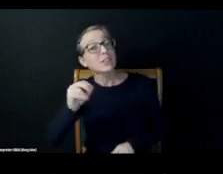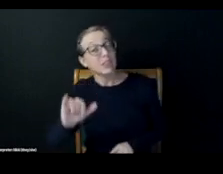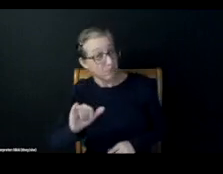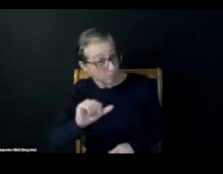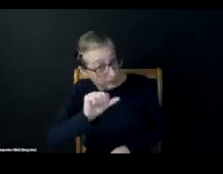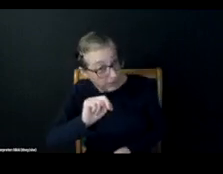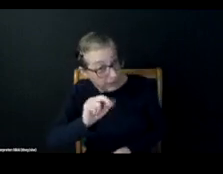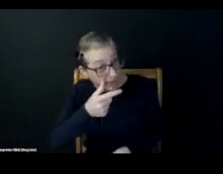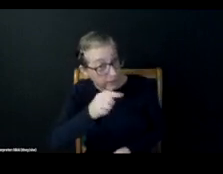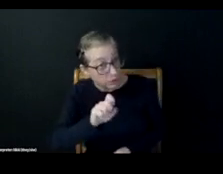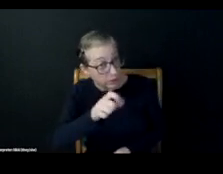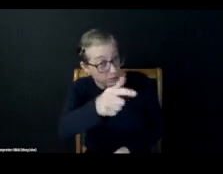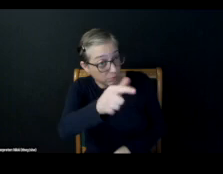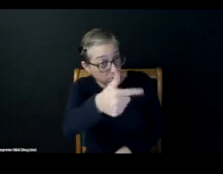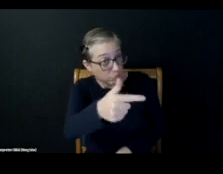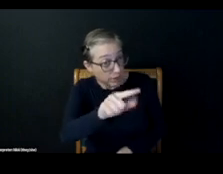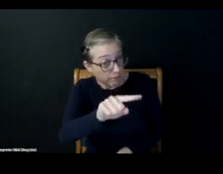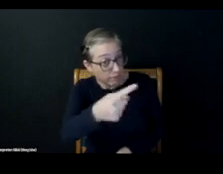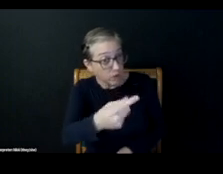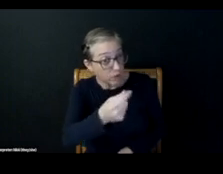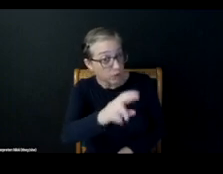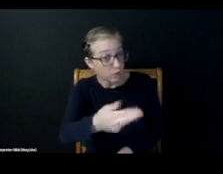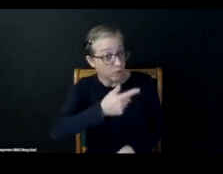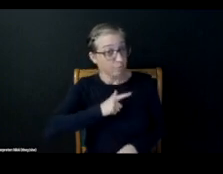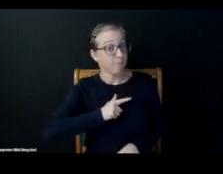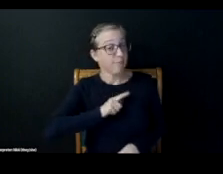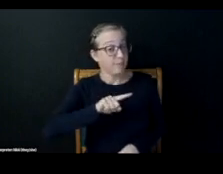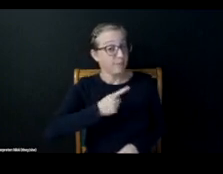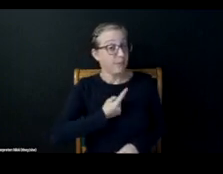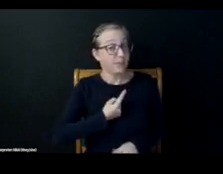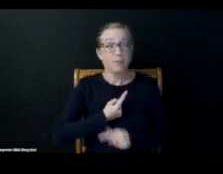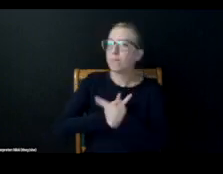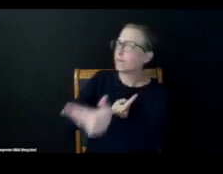Or do you want me to go first? You can go first.